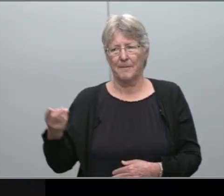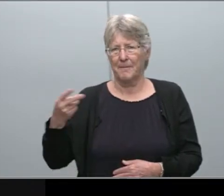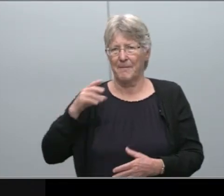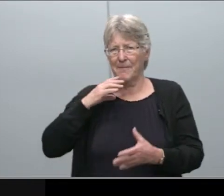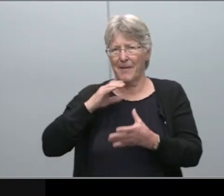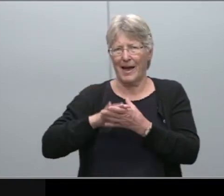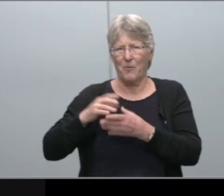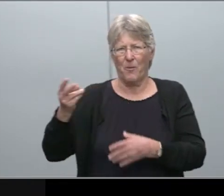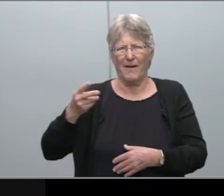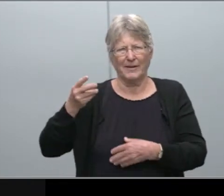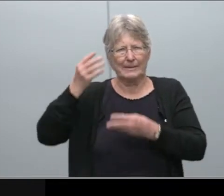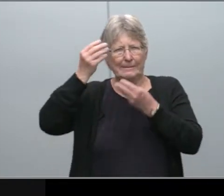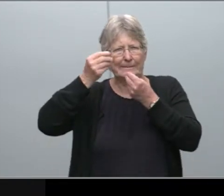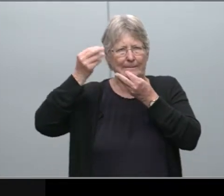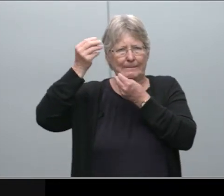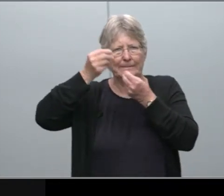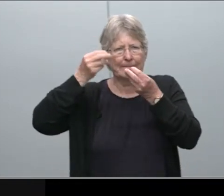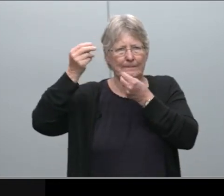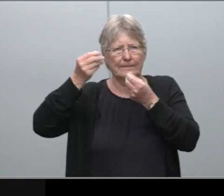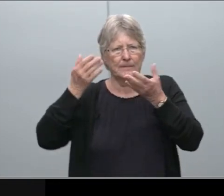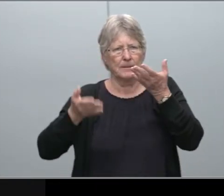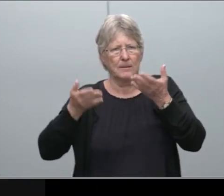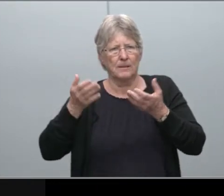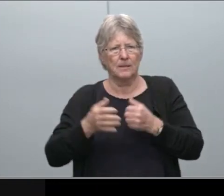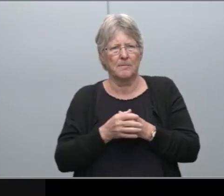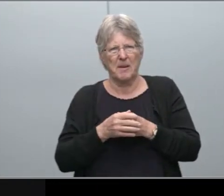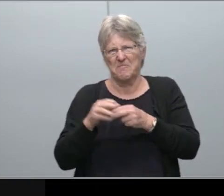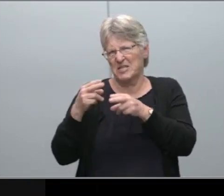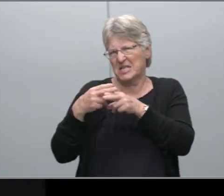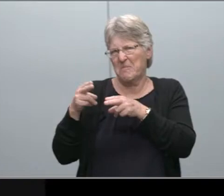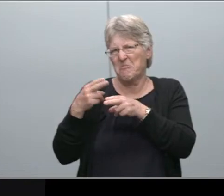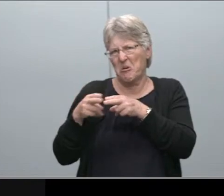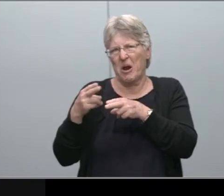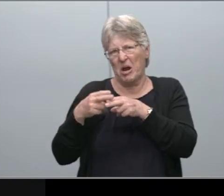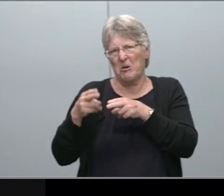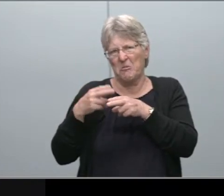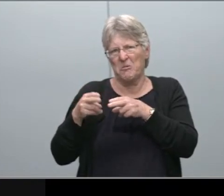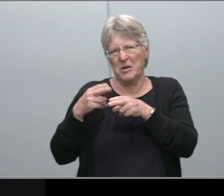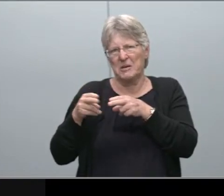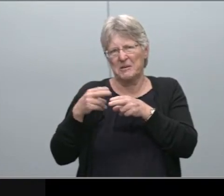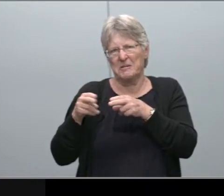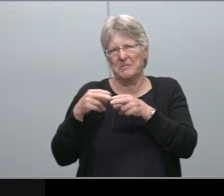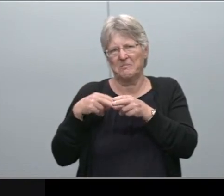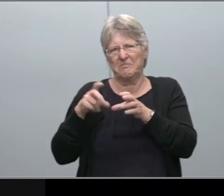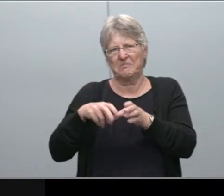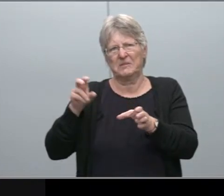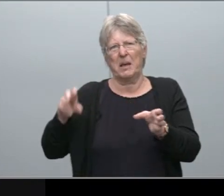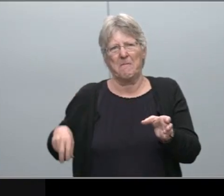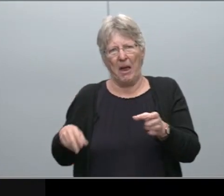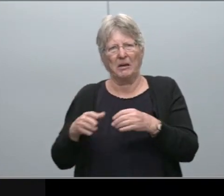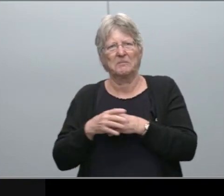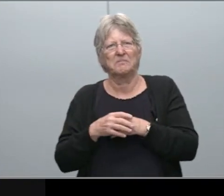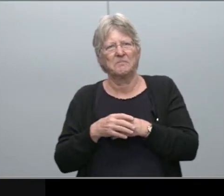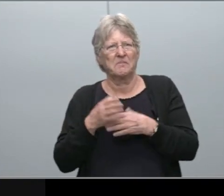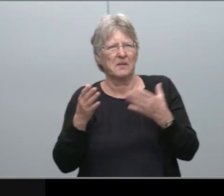even go to school two hours a day instead of five or six hours is sufficient.